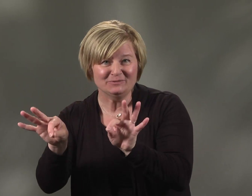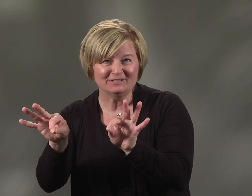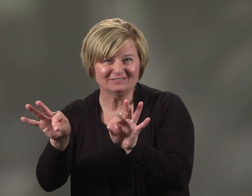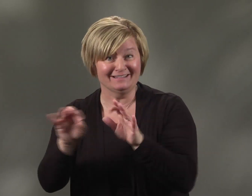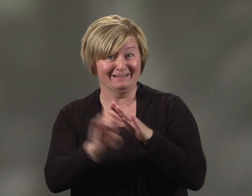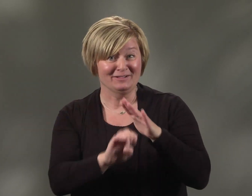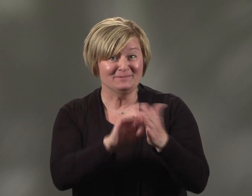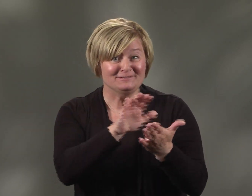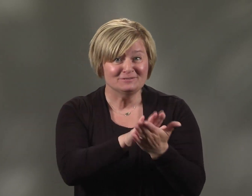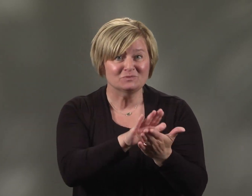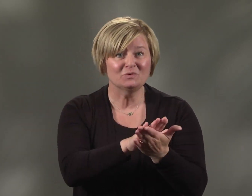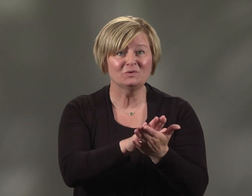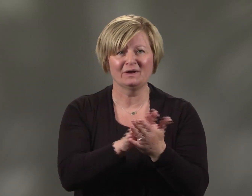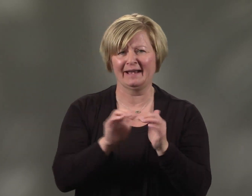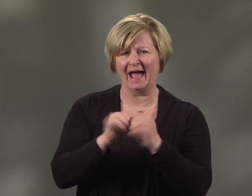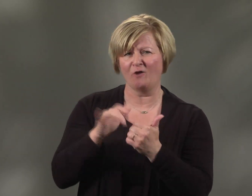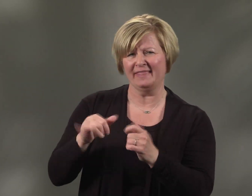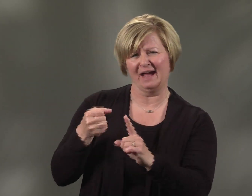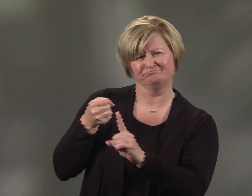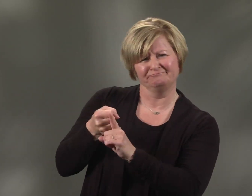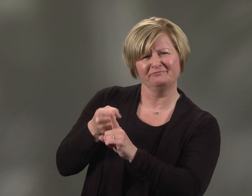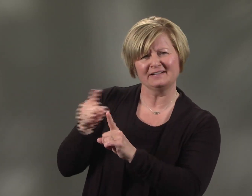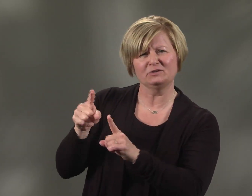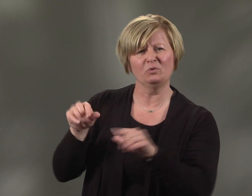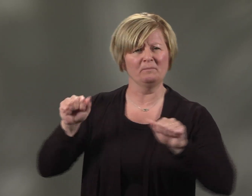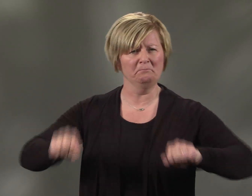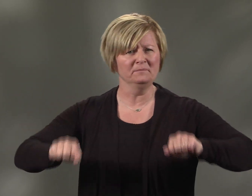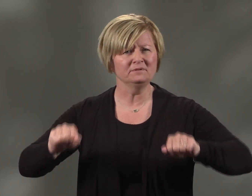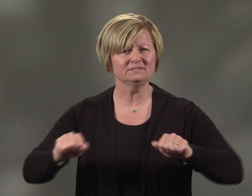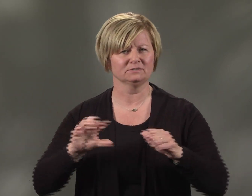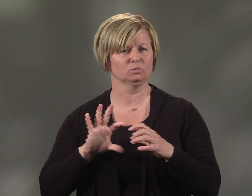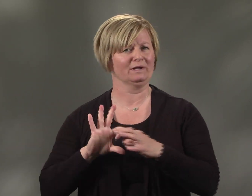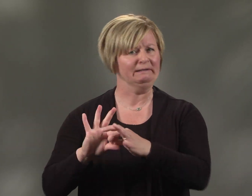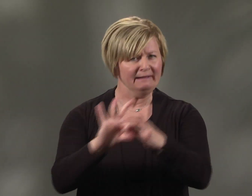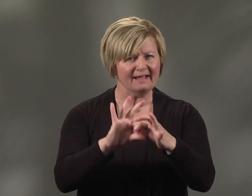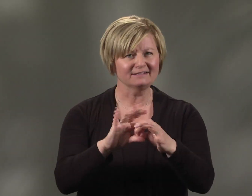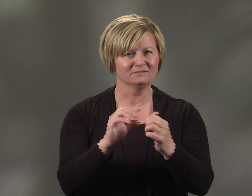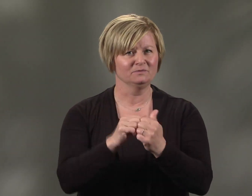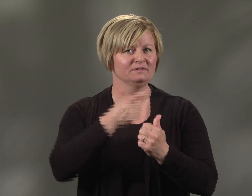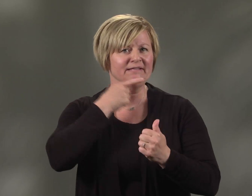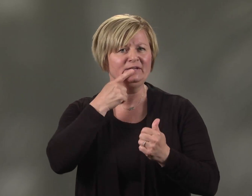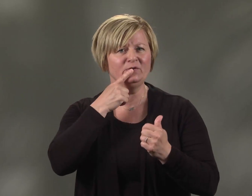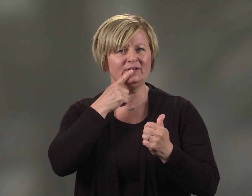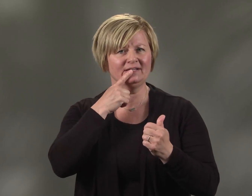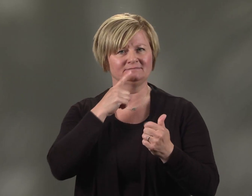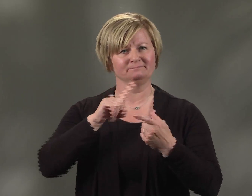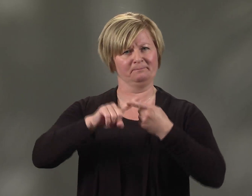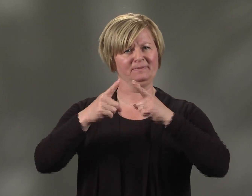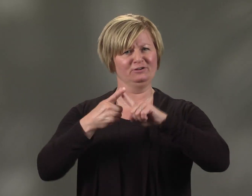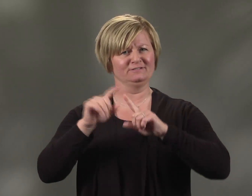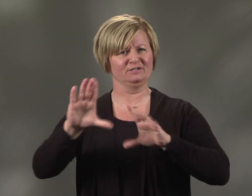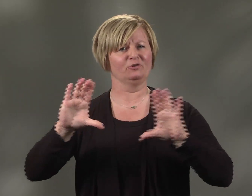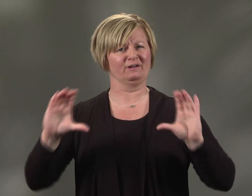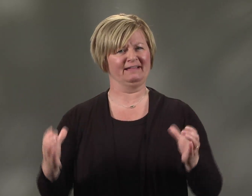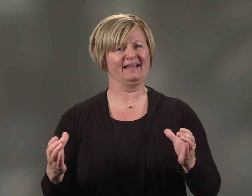in elementary school and how it affected her ability to connect with hearing peers in her classes.